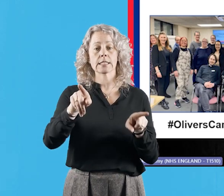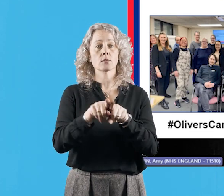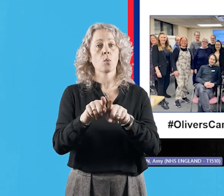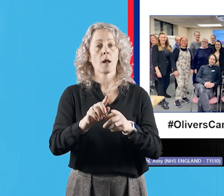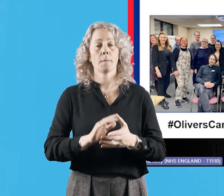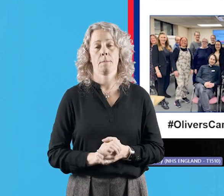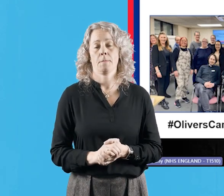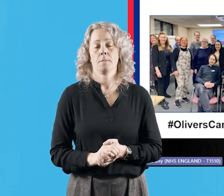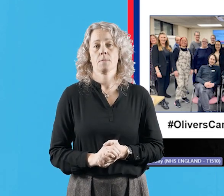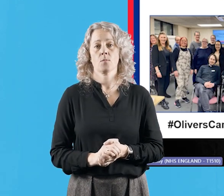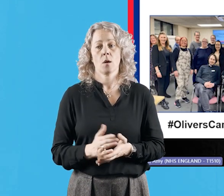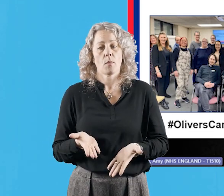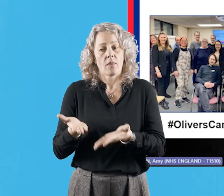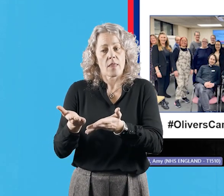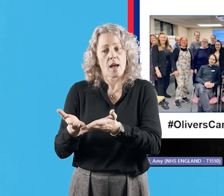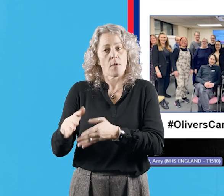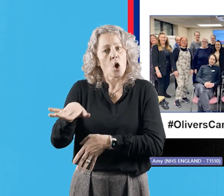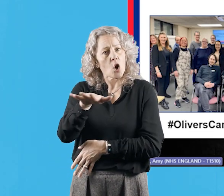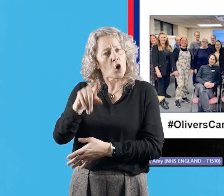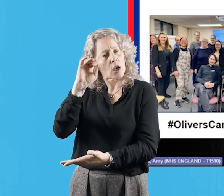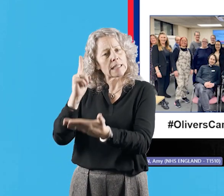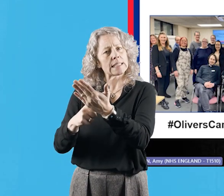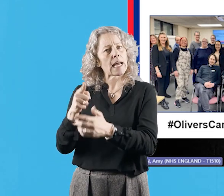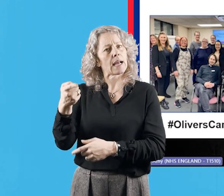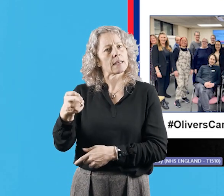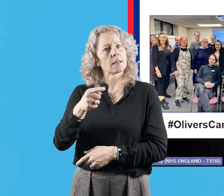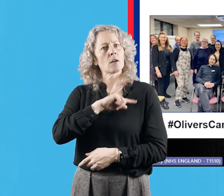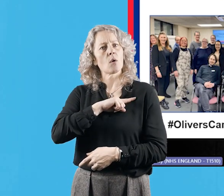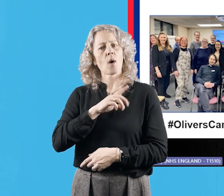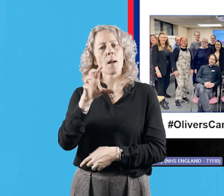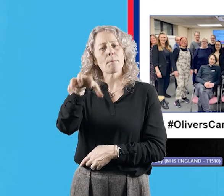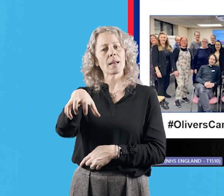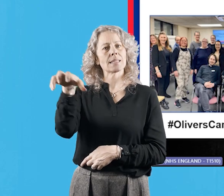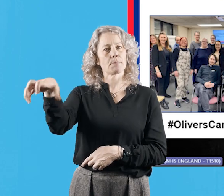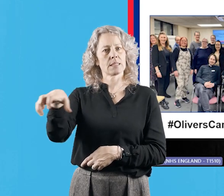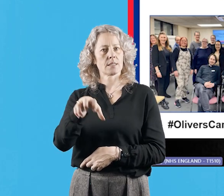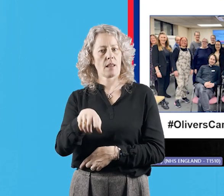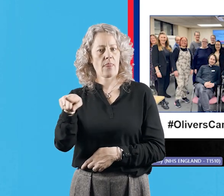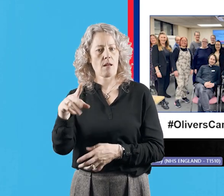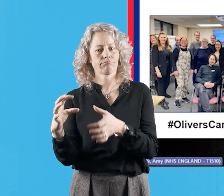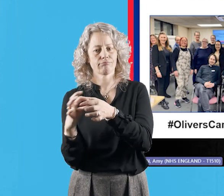and others. So again, we've left that to locally determined because that's where the placements are, that's where the